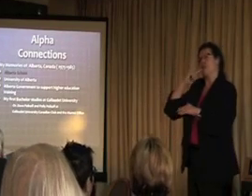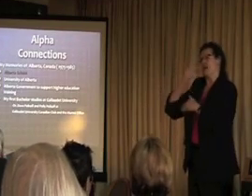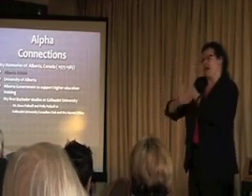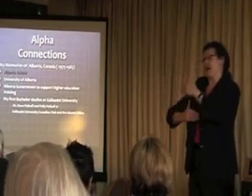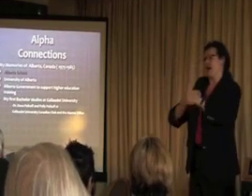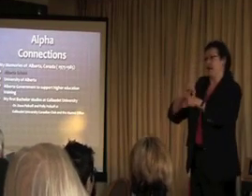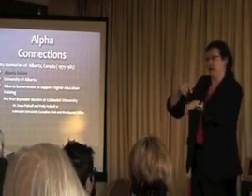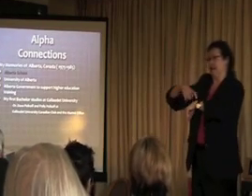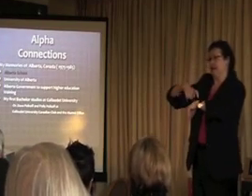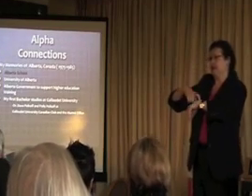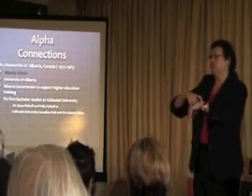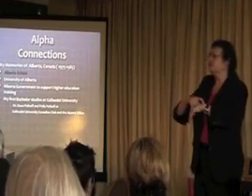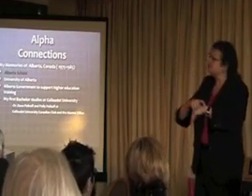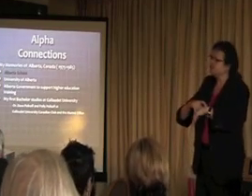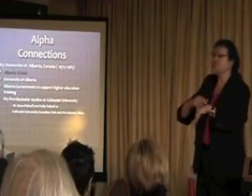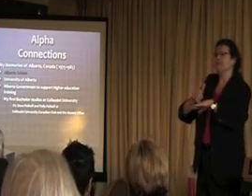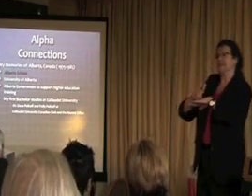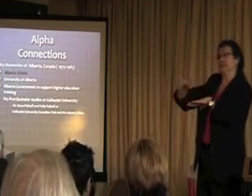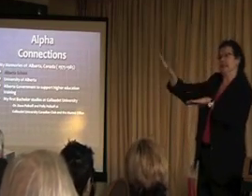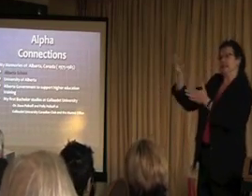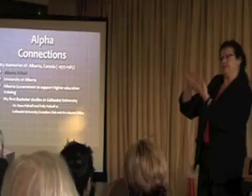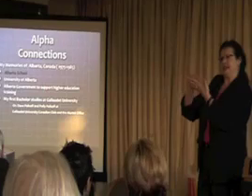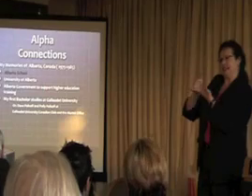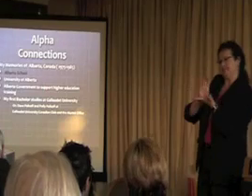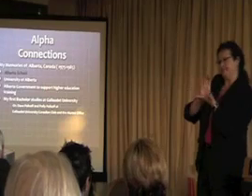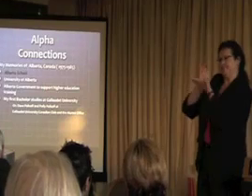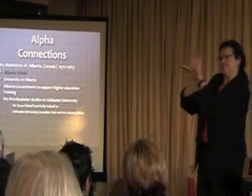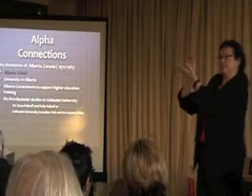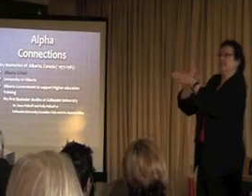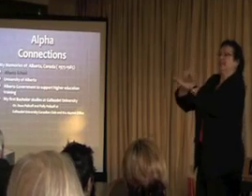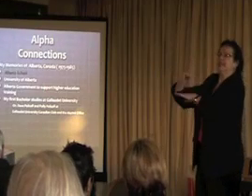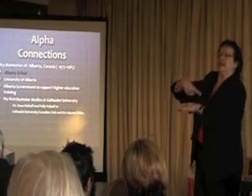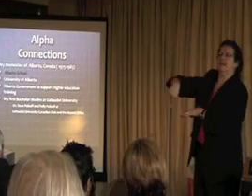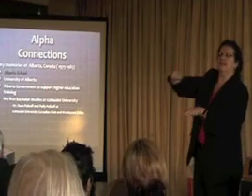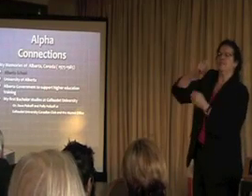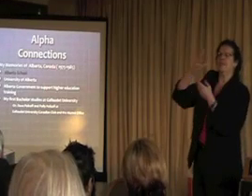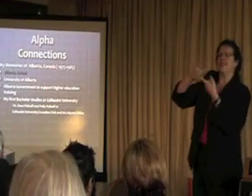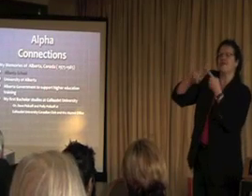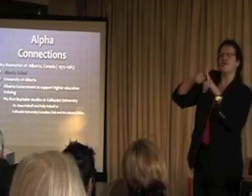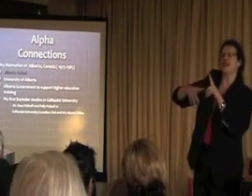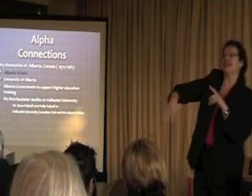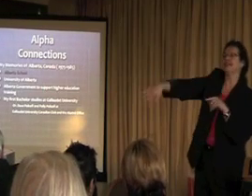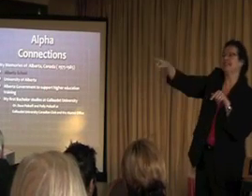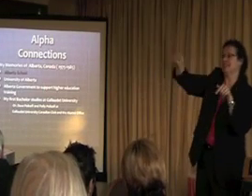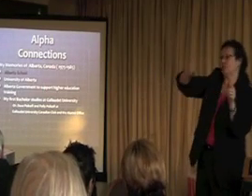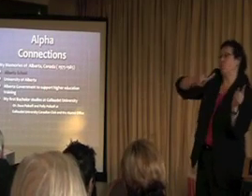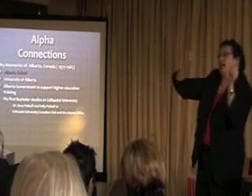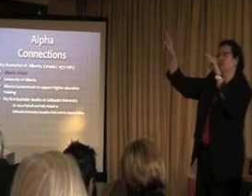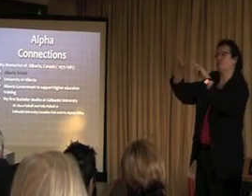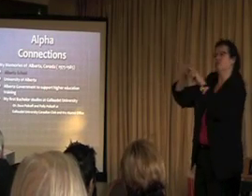not provided. I was restless. I wanted to move on with my career, and there was money